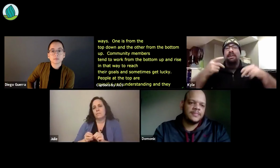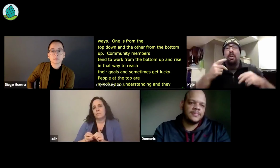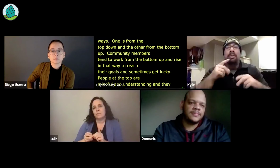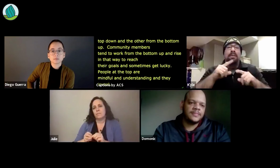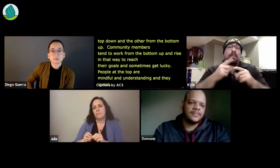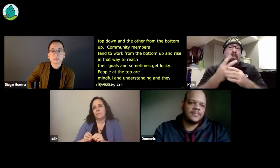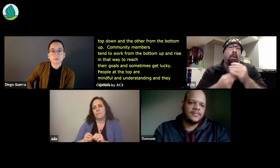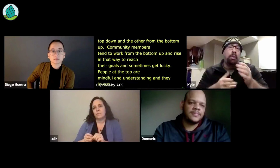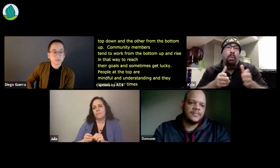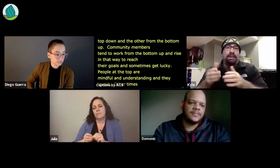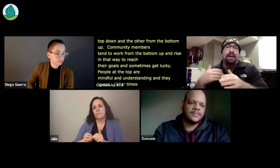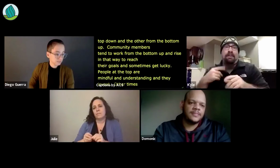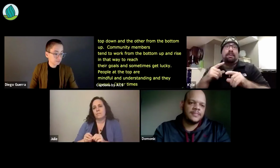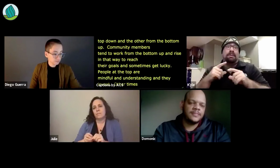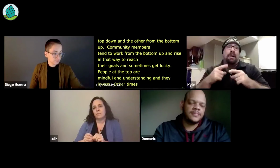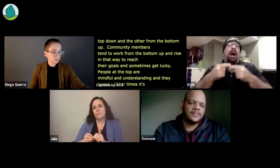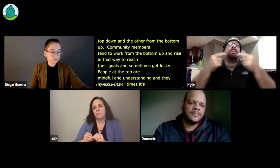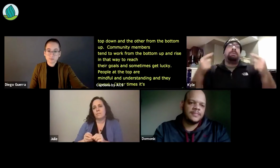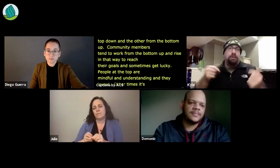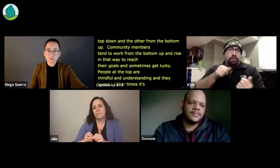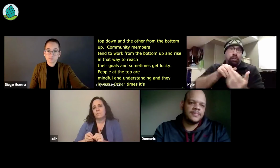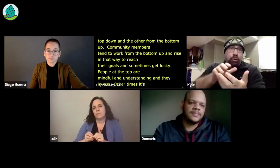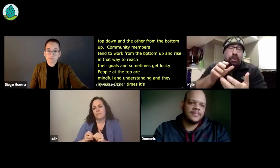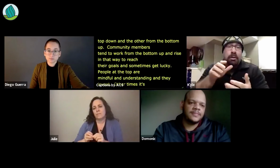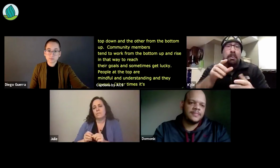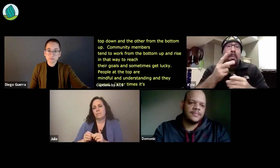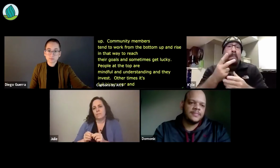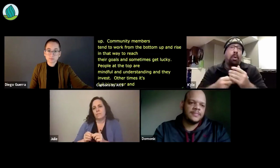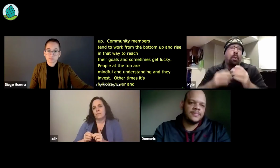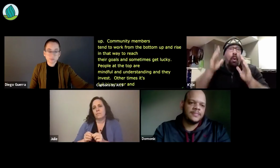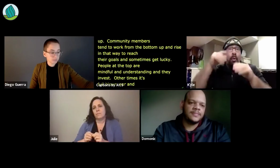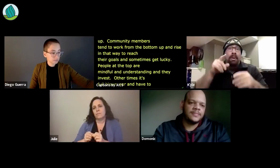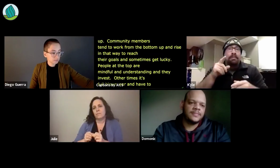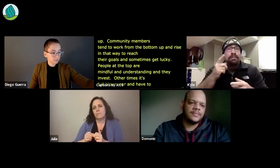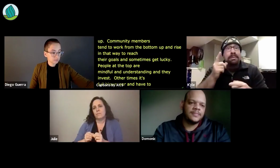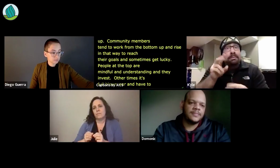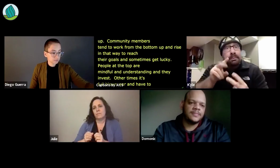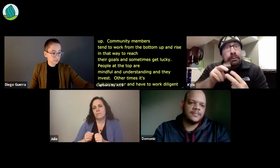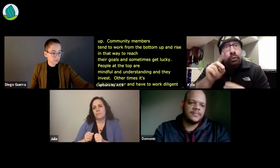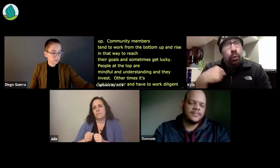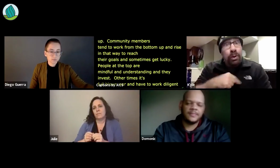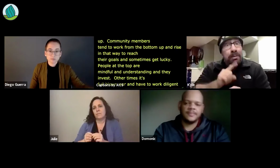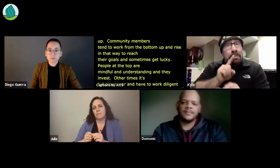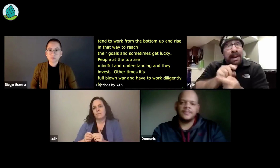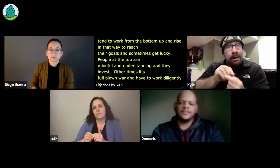So they're opposing approaches, but hopefully both it's like can we meet in the middle and work from there.